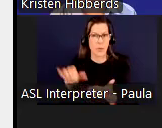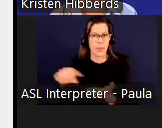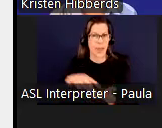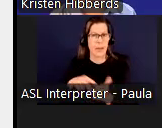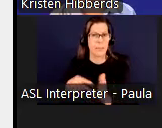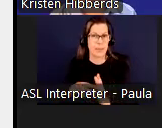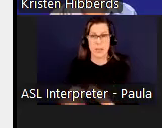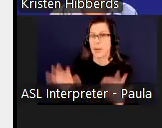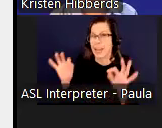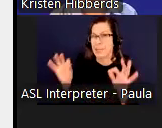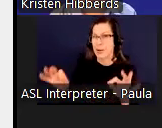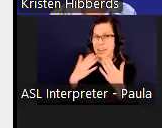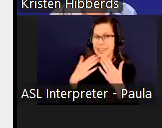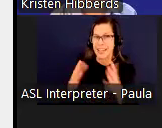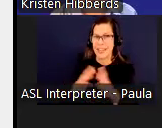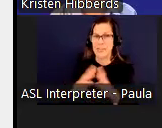Perfect. Thank you very much. Thank you.